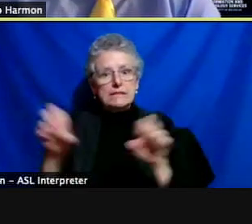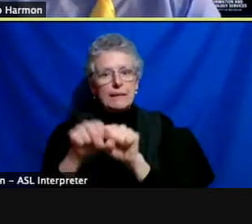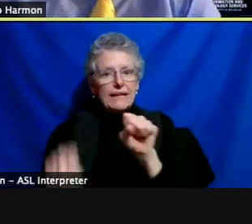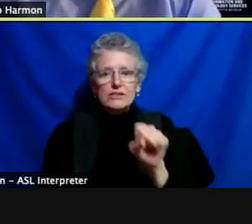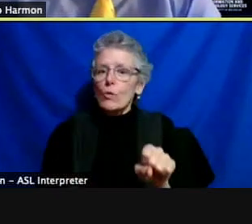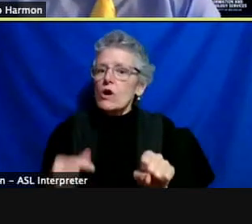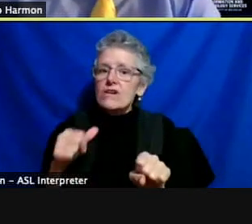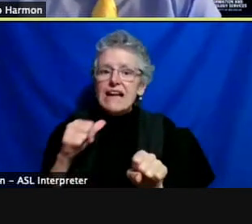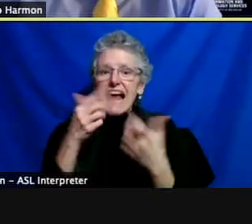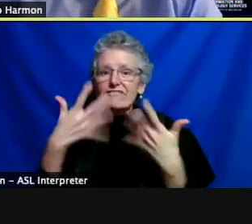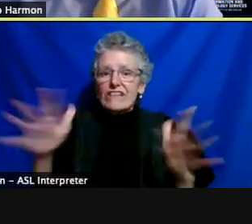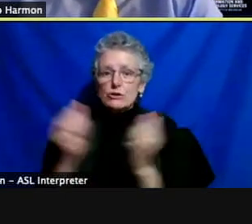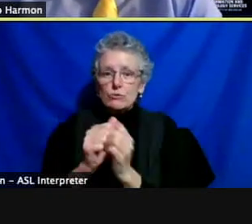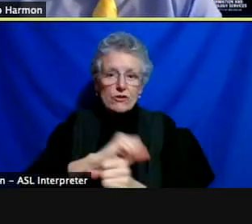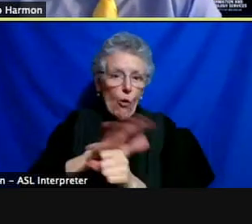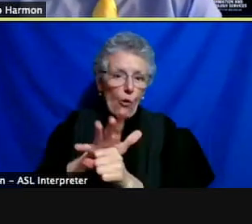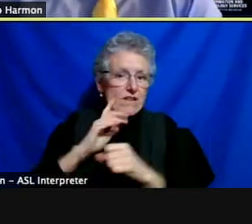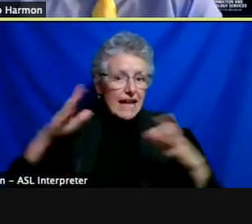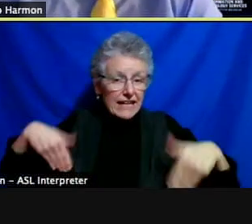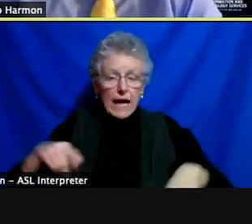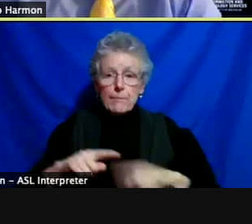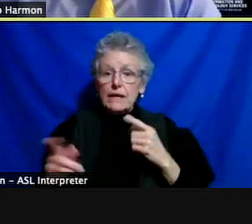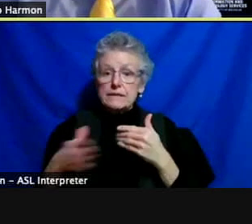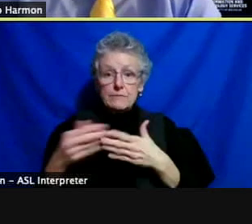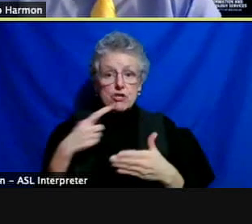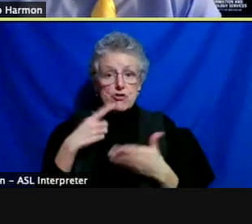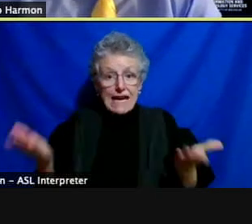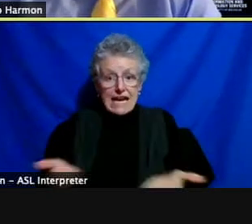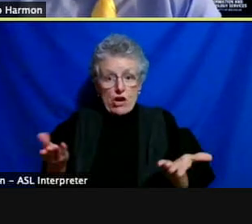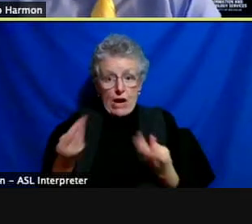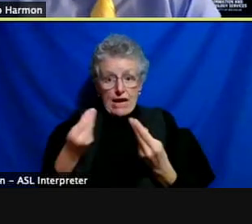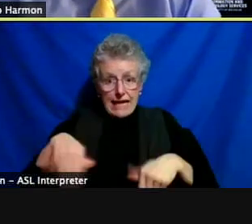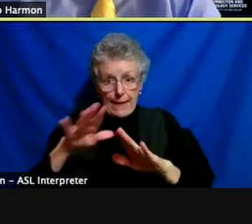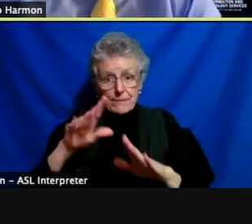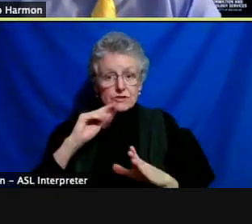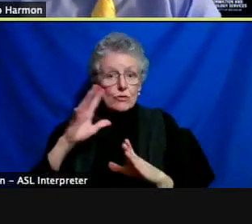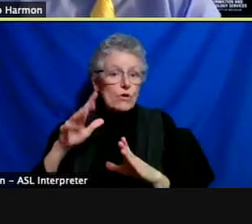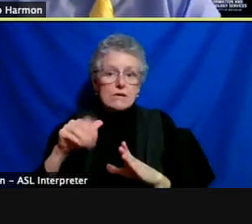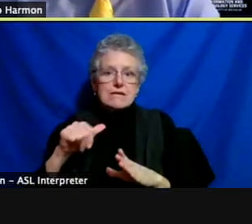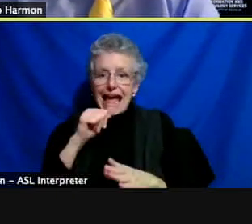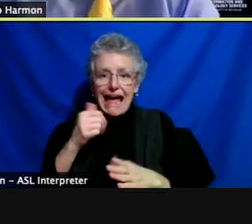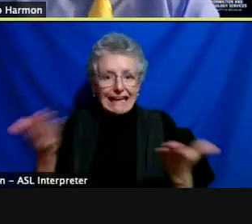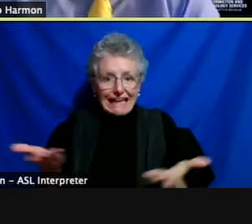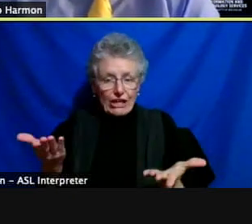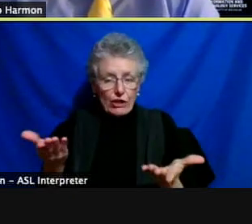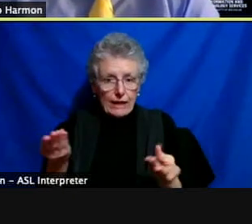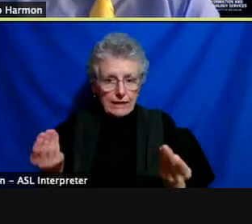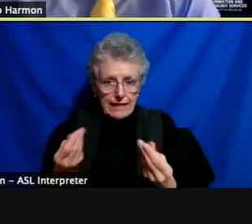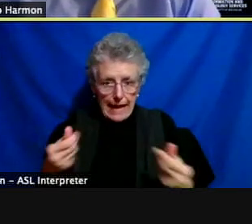But whether you're on campus or not, for students on a physical campus they'll also be the added challenge